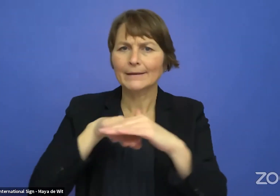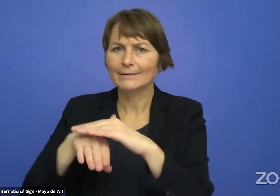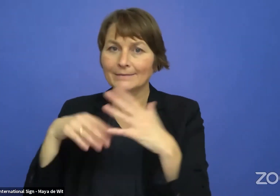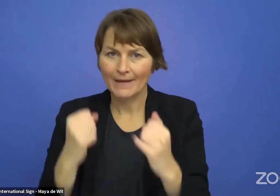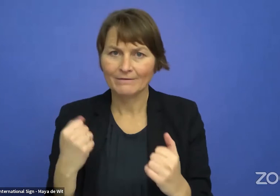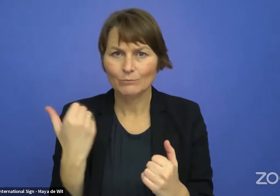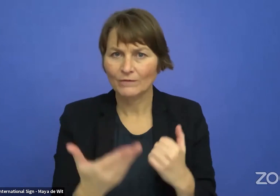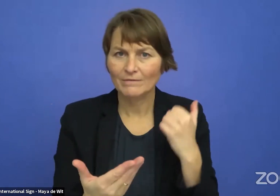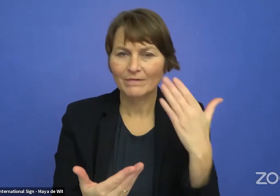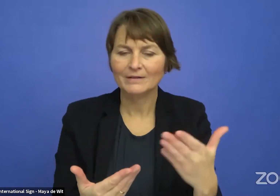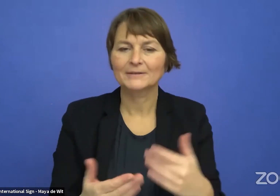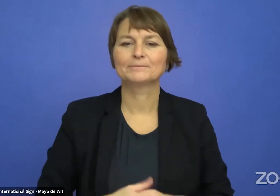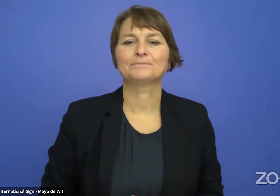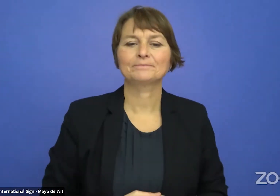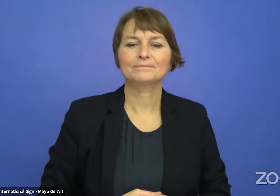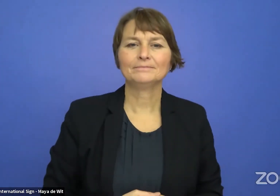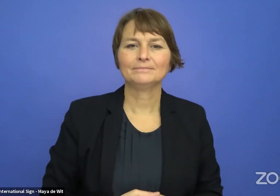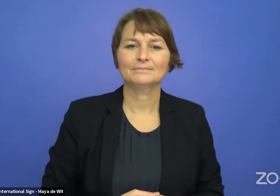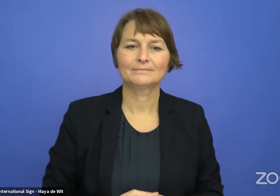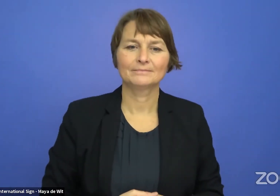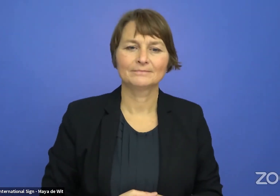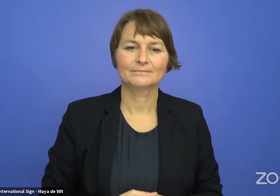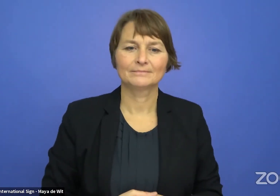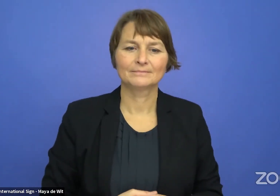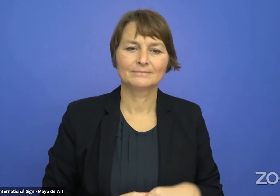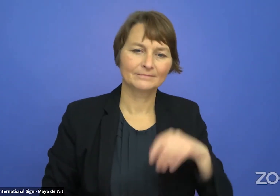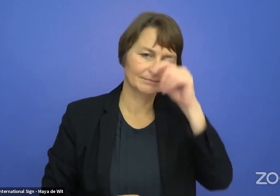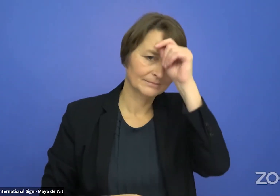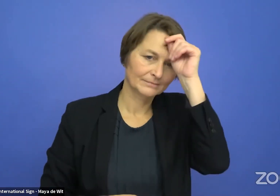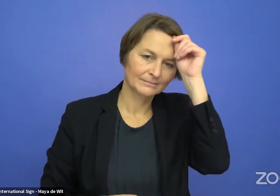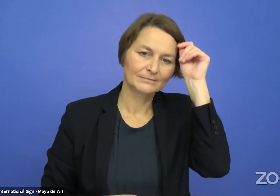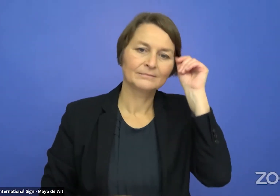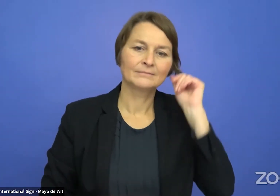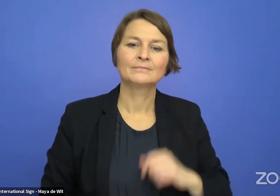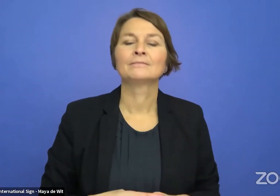I can answer for Sweden. There are different projects and different funding that you can apply